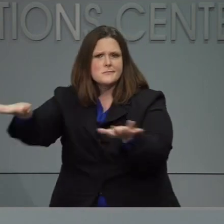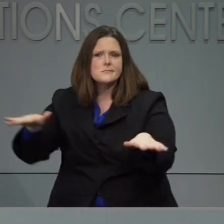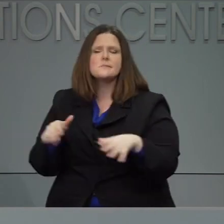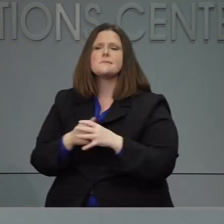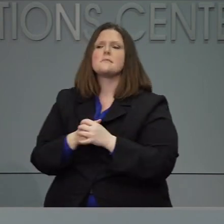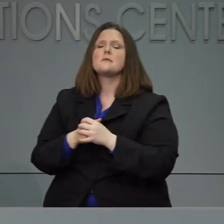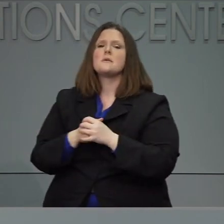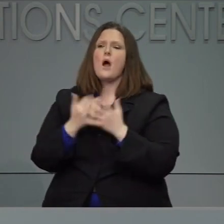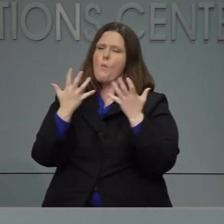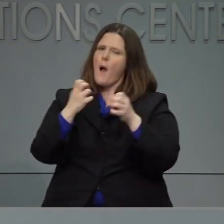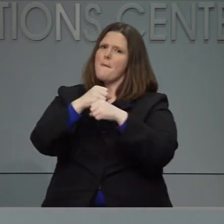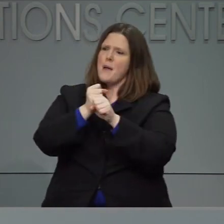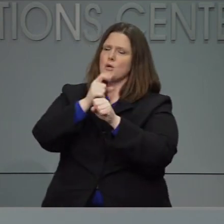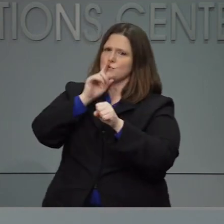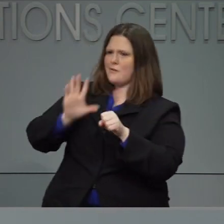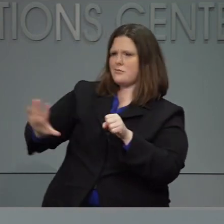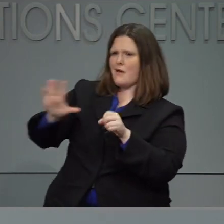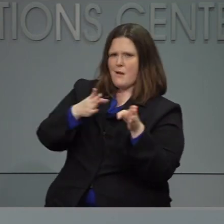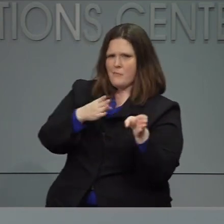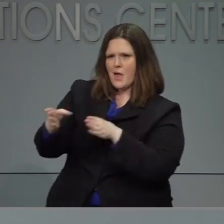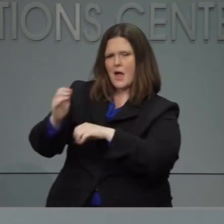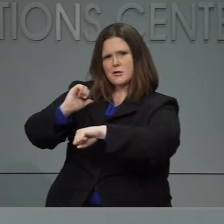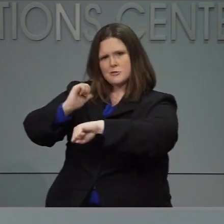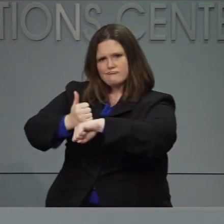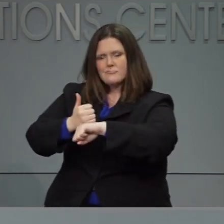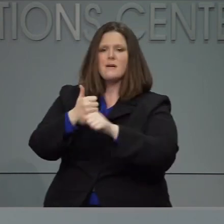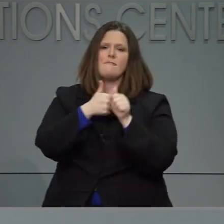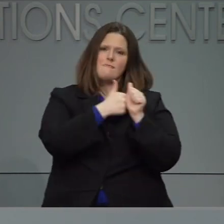THIS IS ABOUT MAKING SURE THAT THE THE GUIDANCE THAT WE HAVE